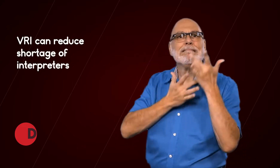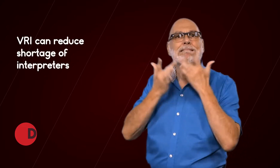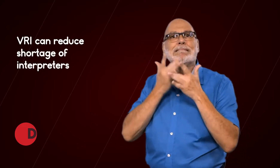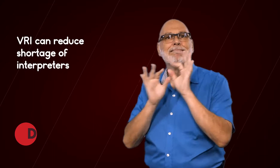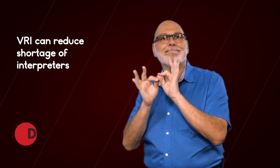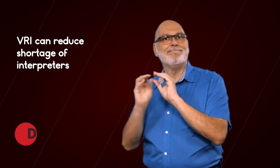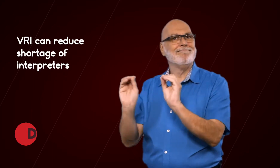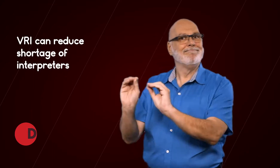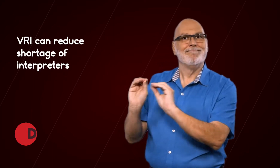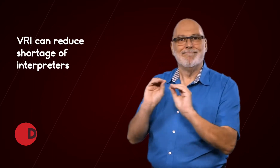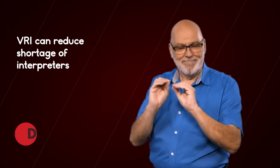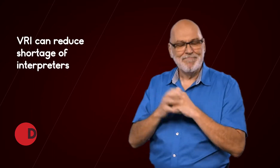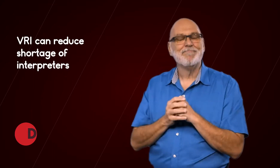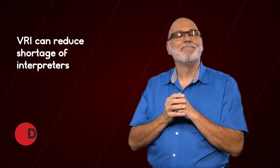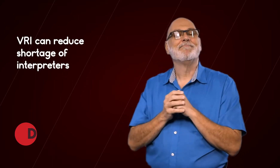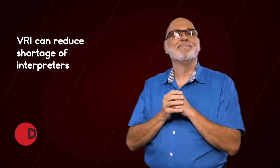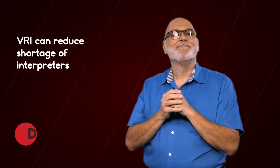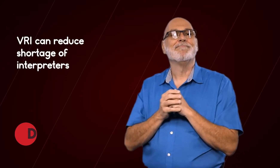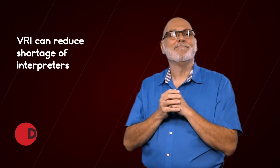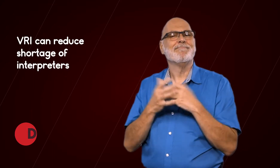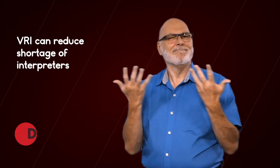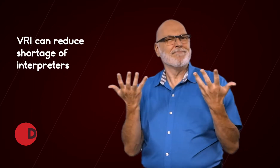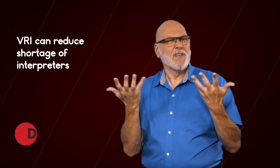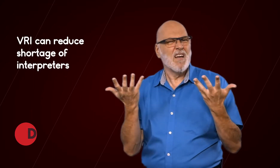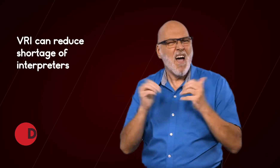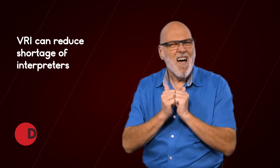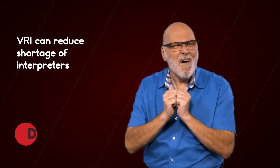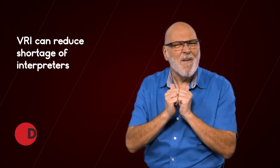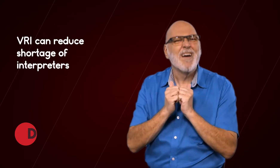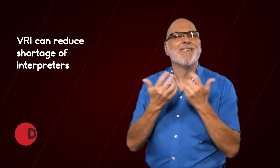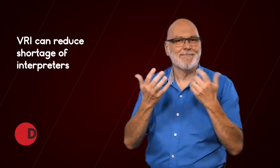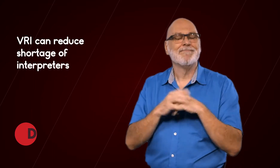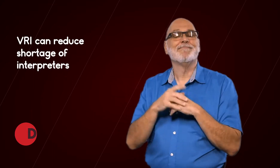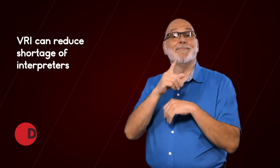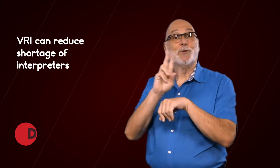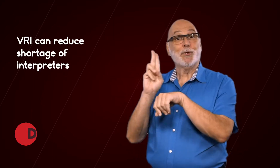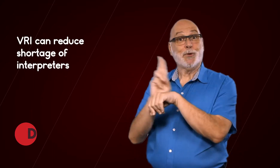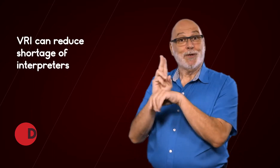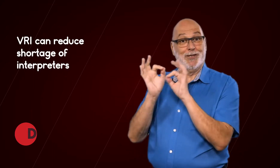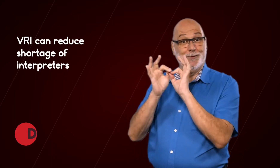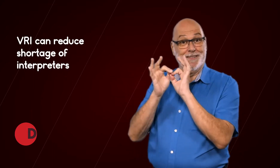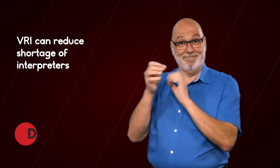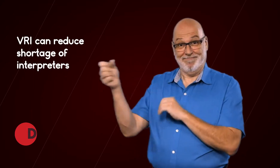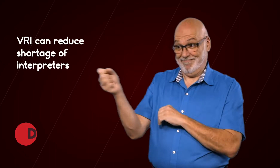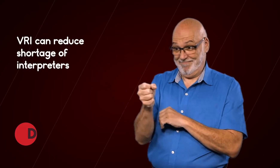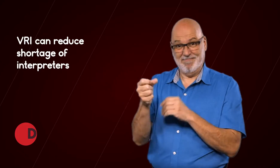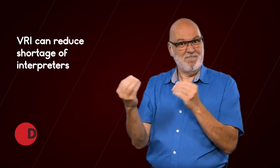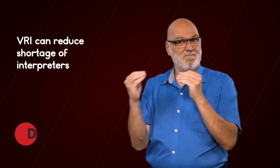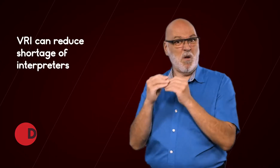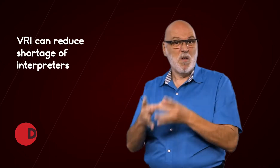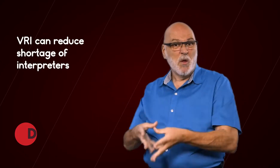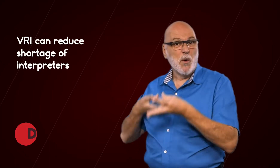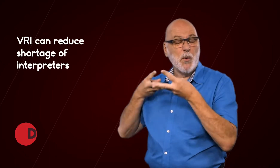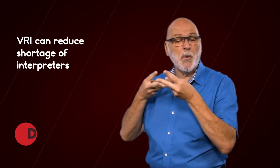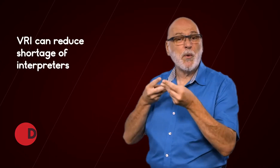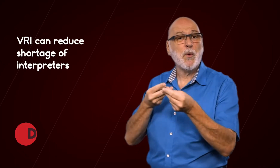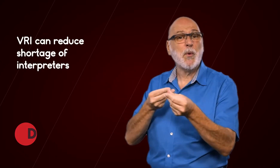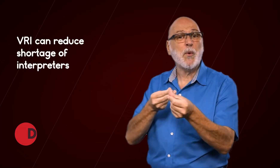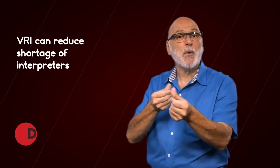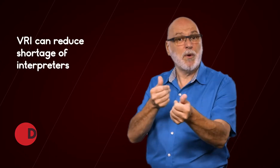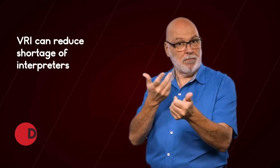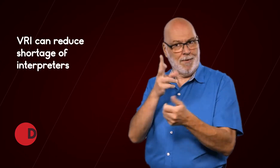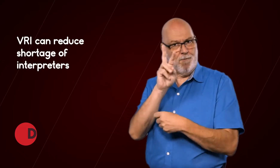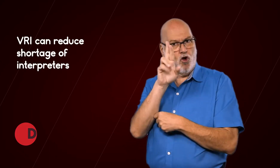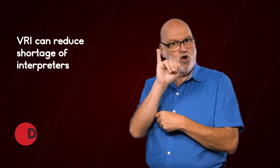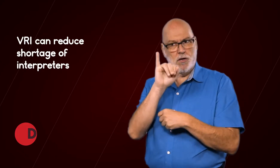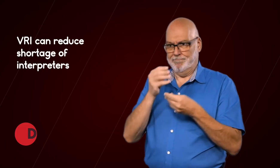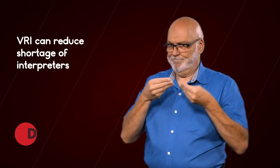interpreters by using an interpreter's services more efficiently through VRI